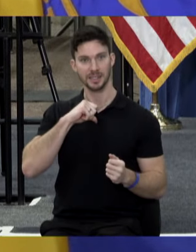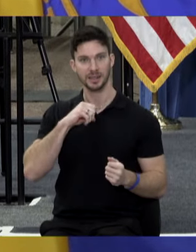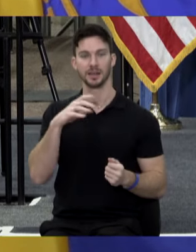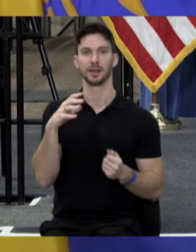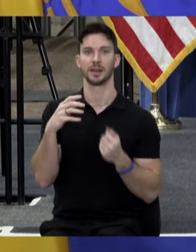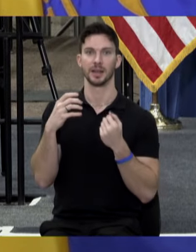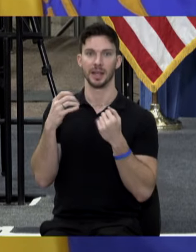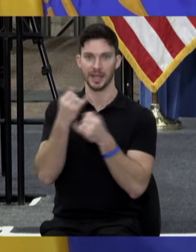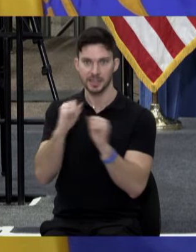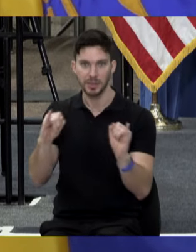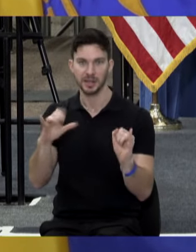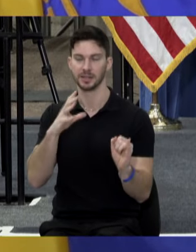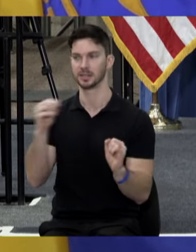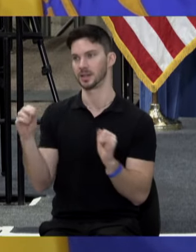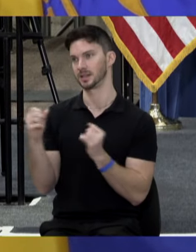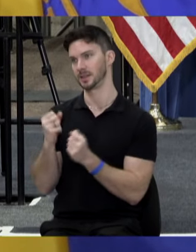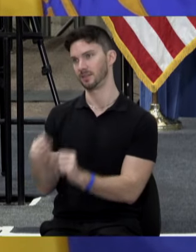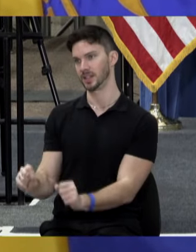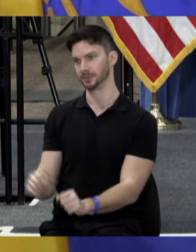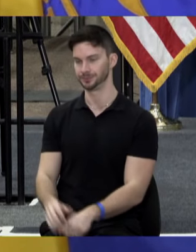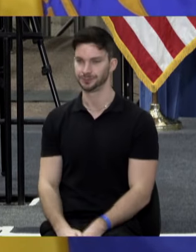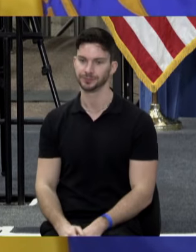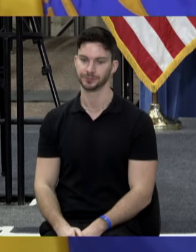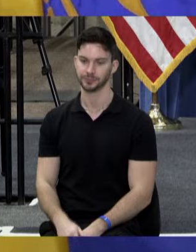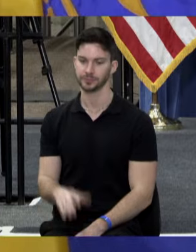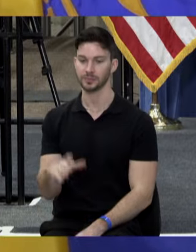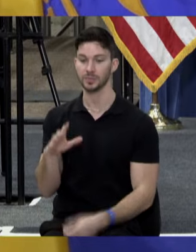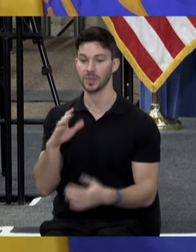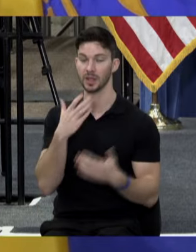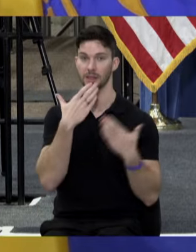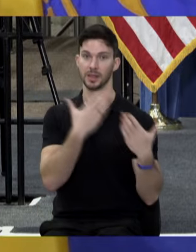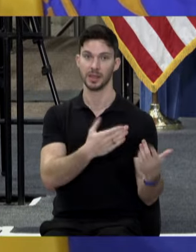Thanks to the administration and the Administration on Community Living specifically,